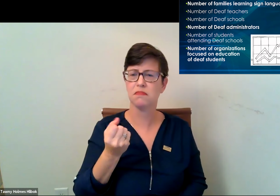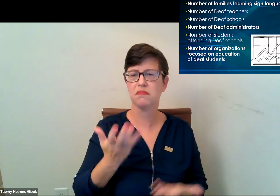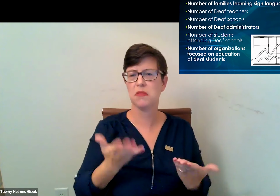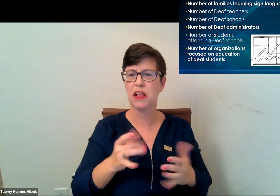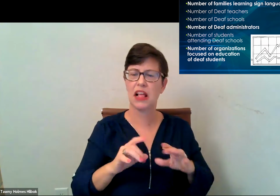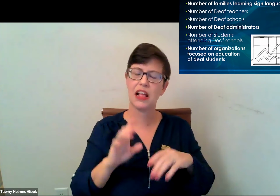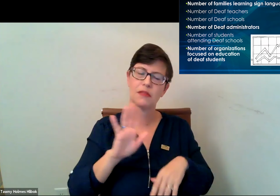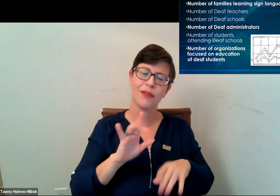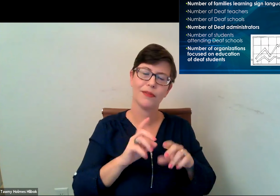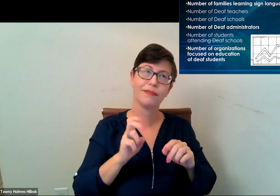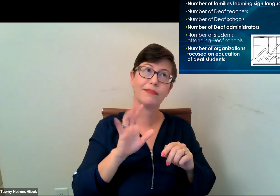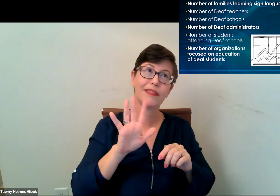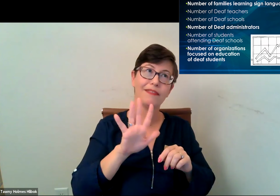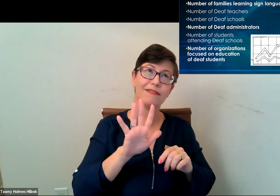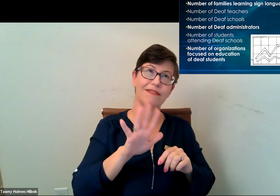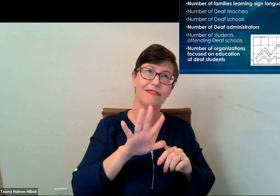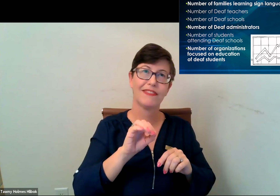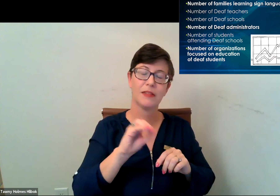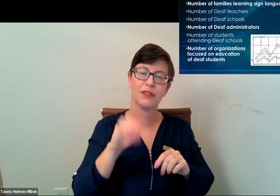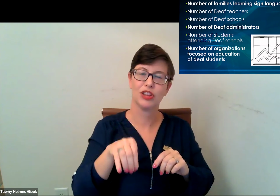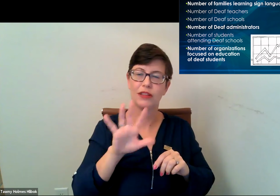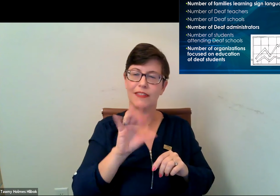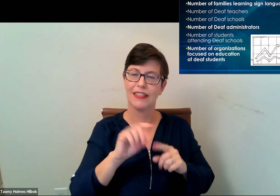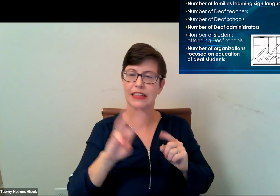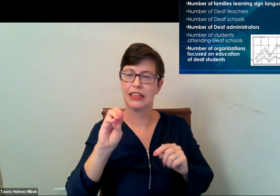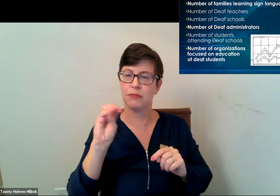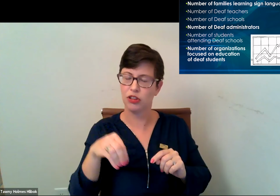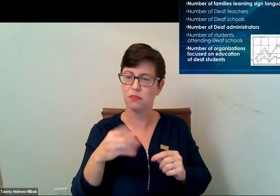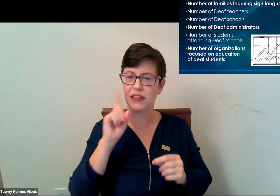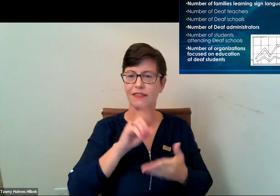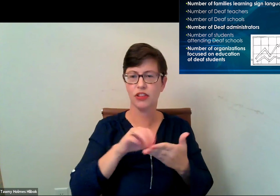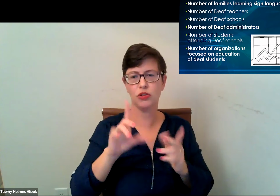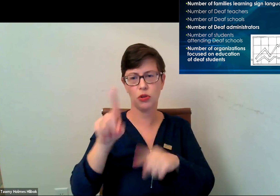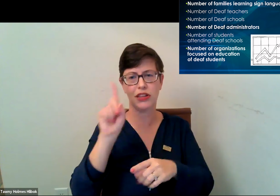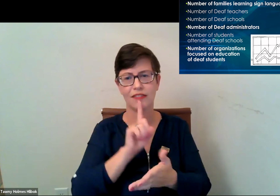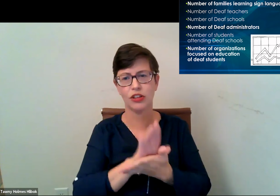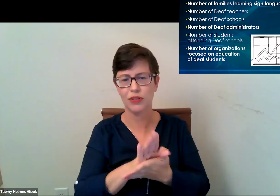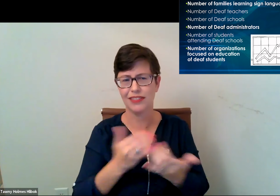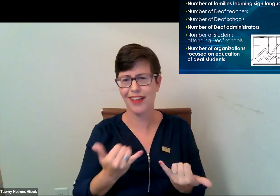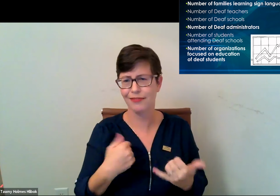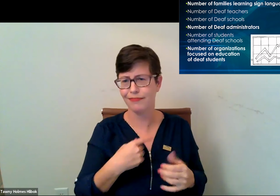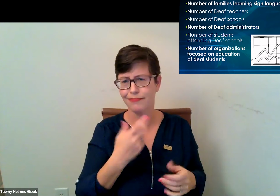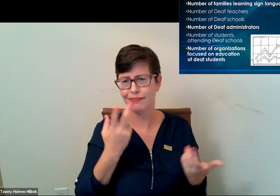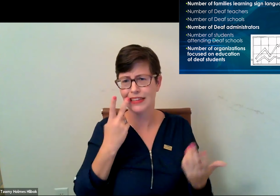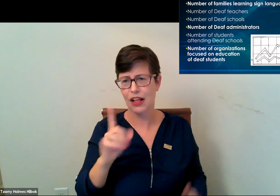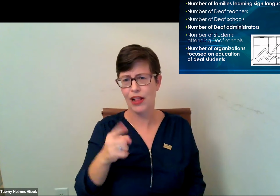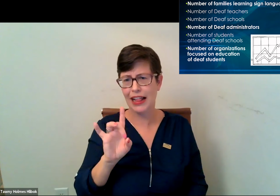it's not proportional to what it was back in the 70s were about 50 to 60% of the students were going to schools for the Deaf.